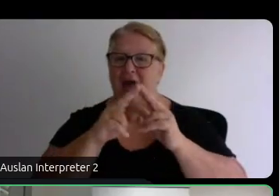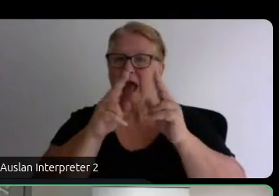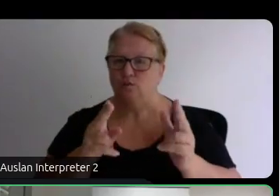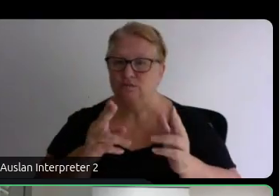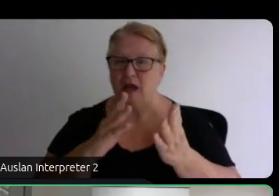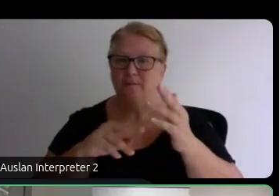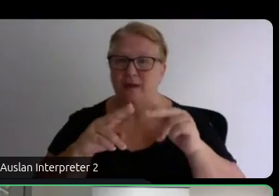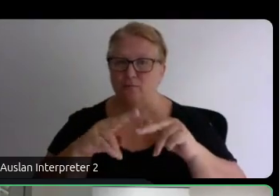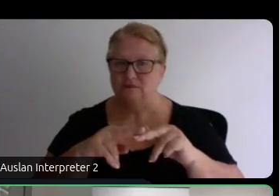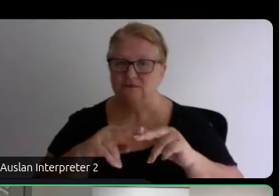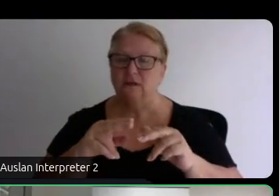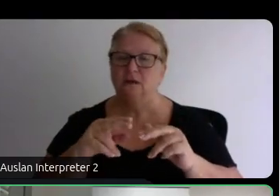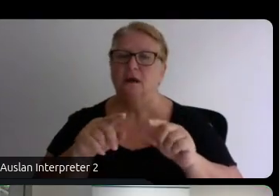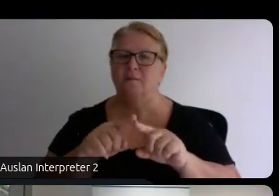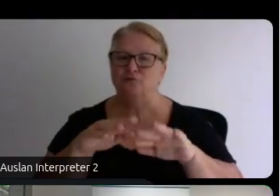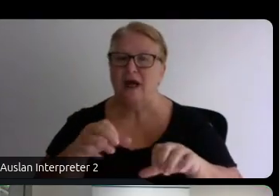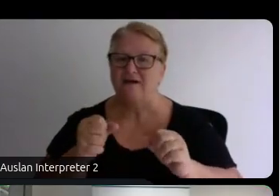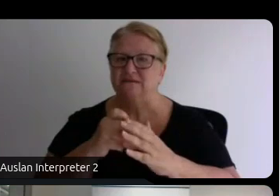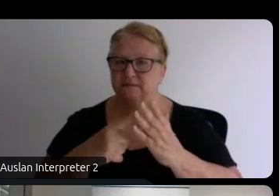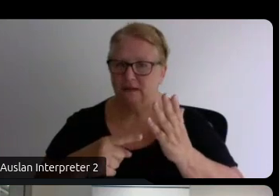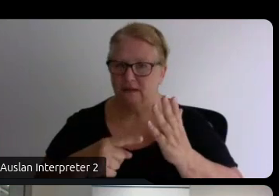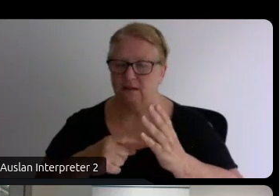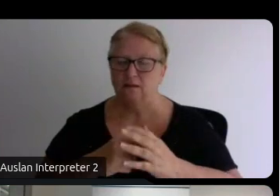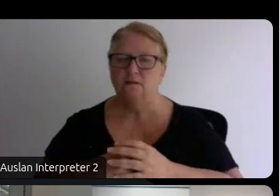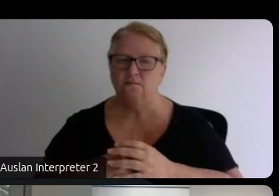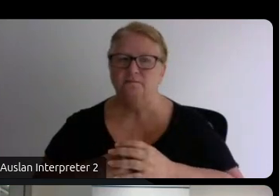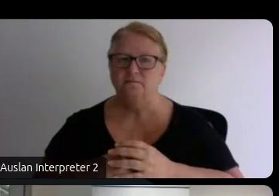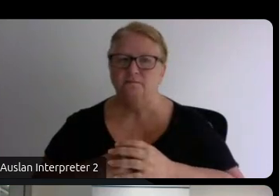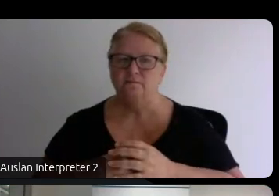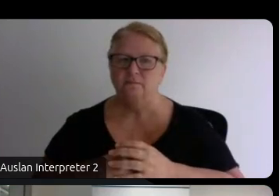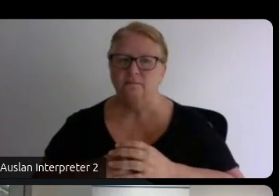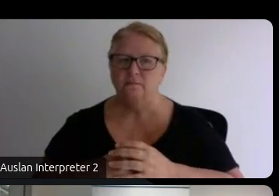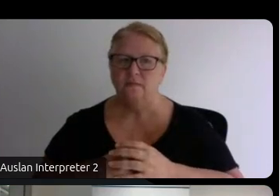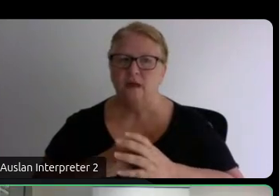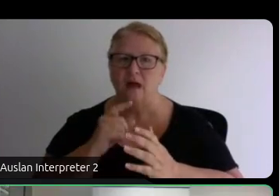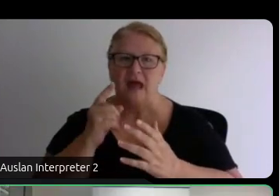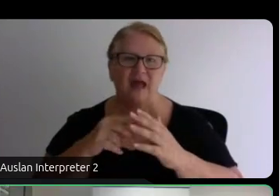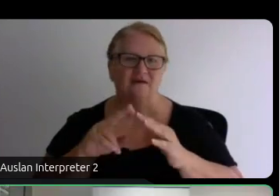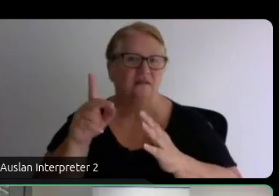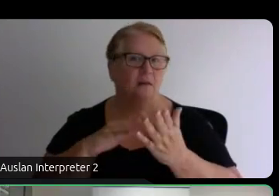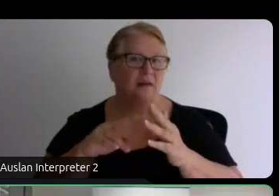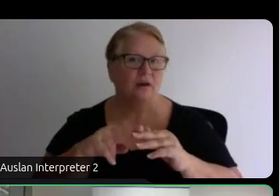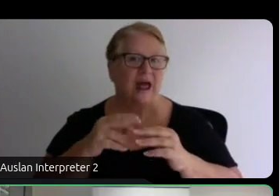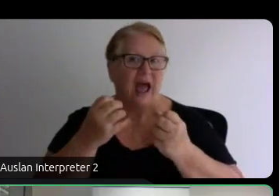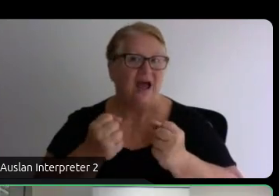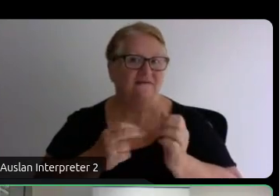um there's a few things to consider where a parent also has an NDIS plan is also a participant.